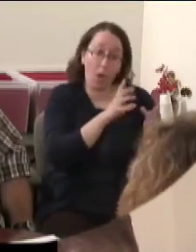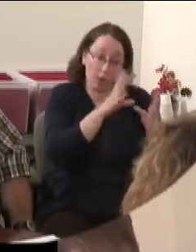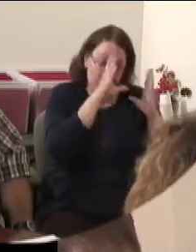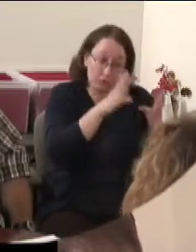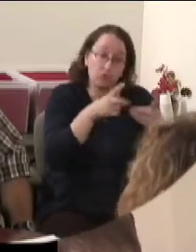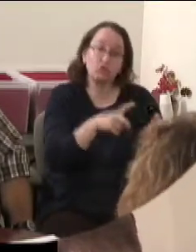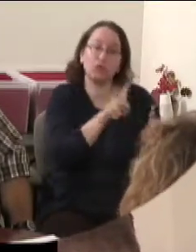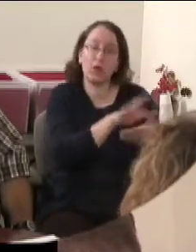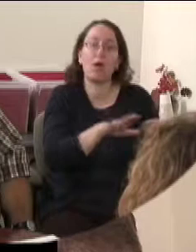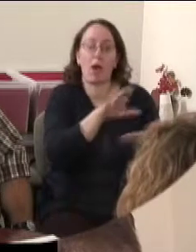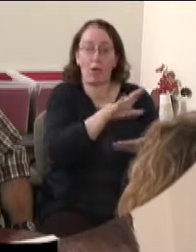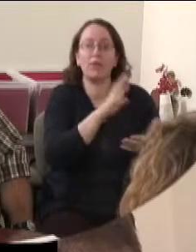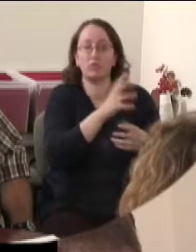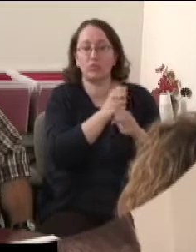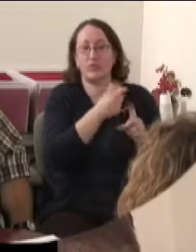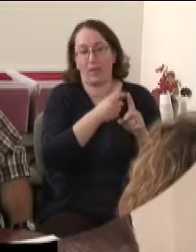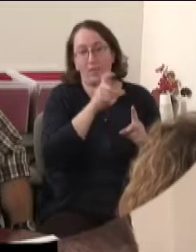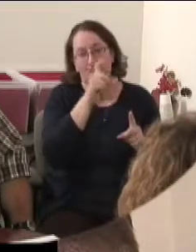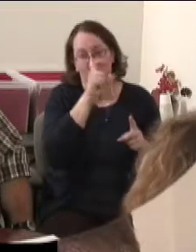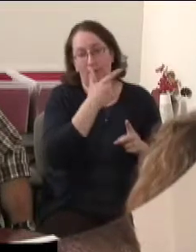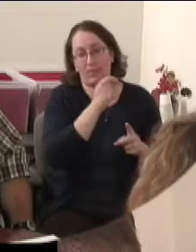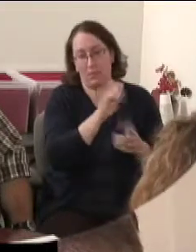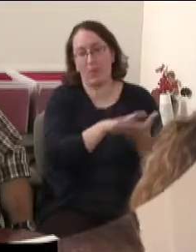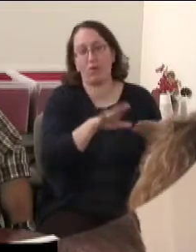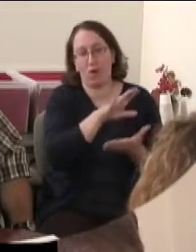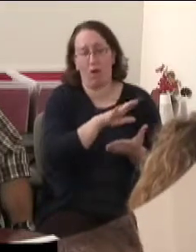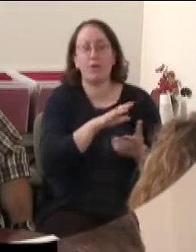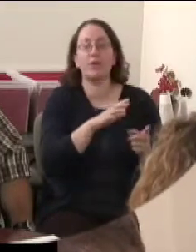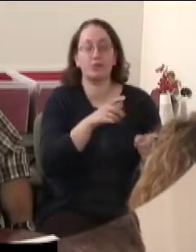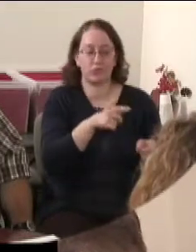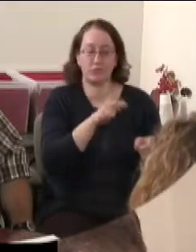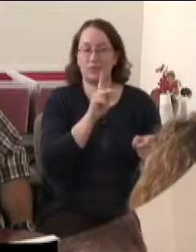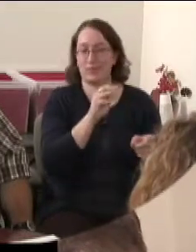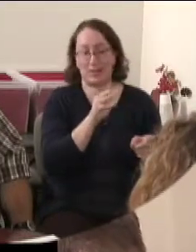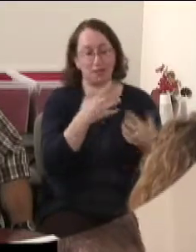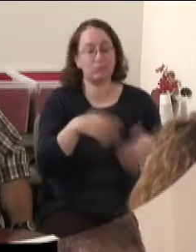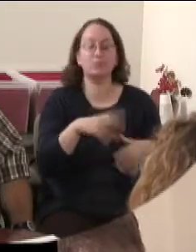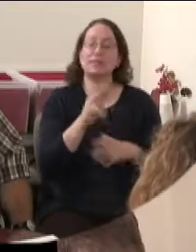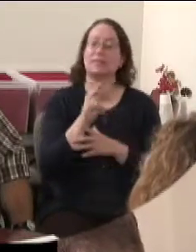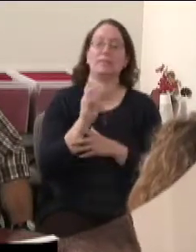she is receiving from Eagle Gate. She said that is the key to her being able